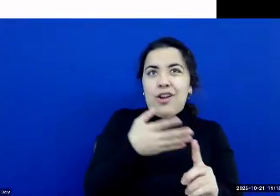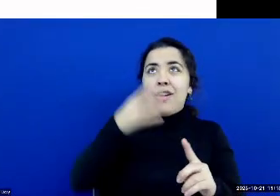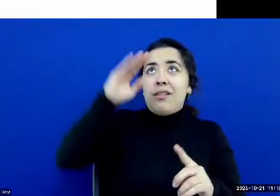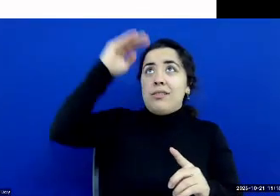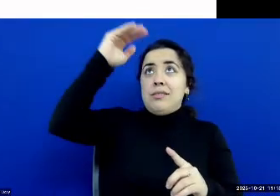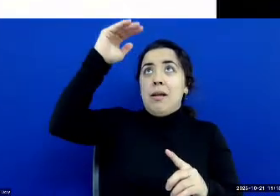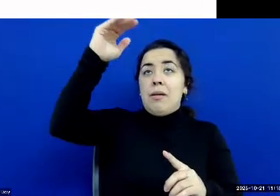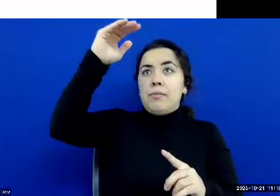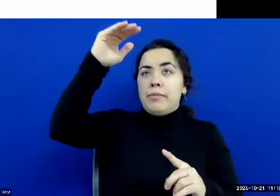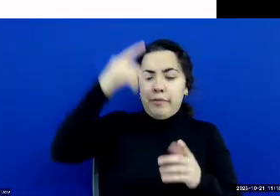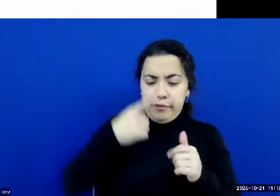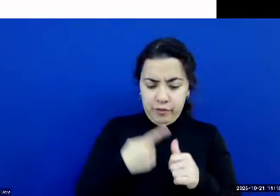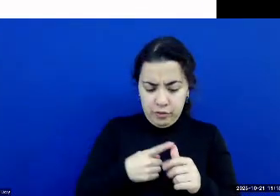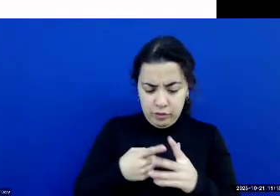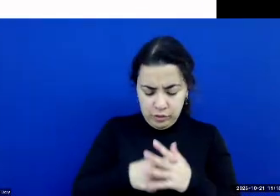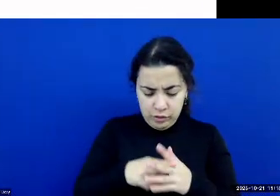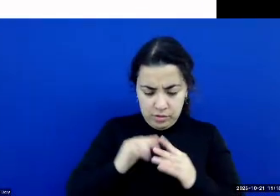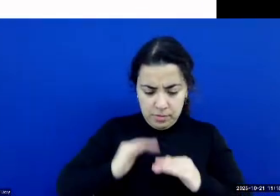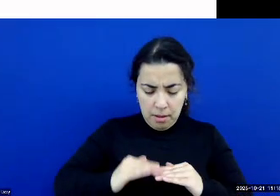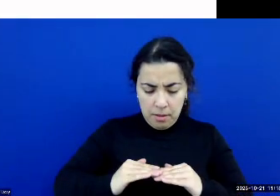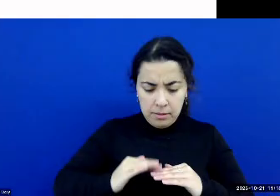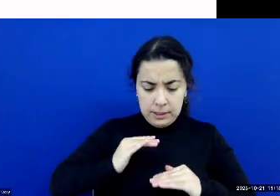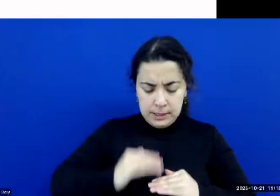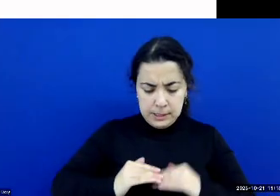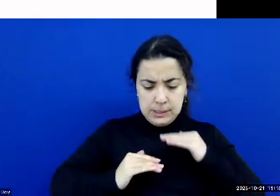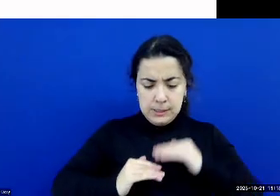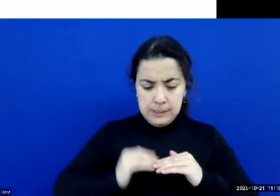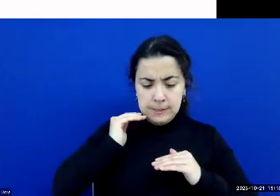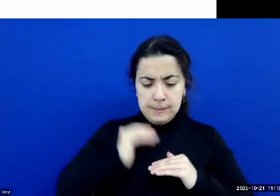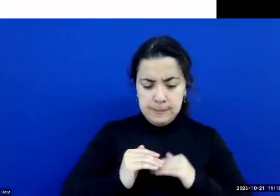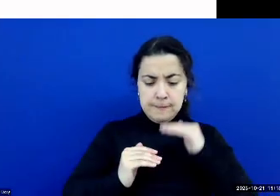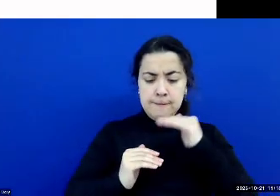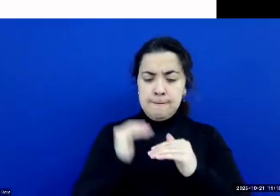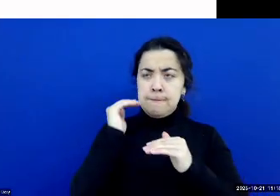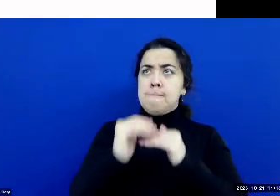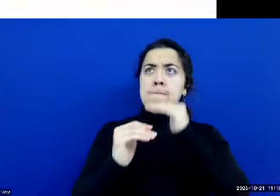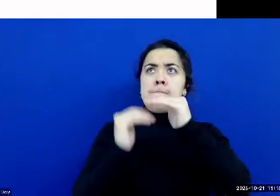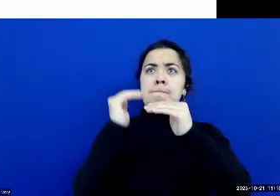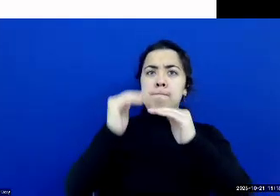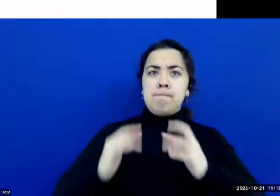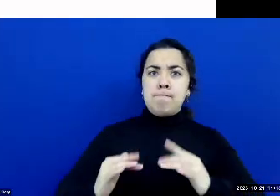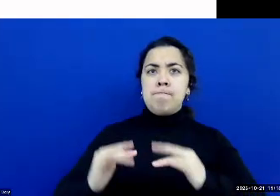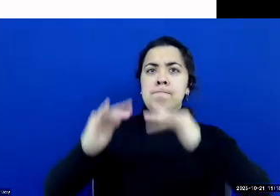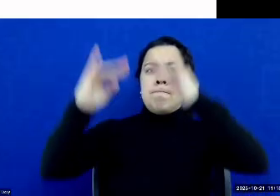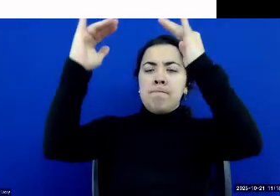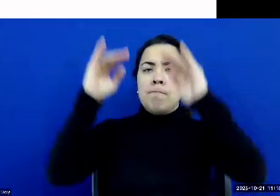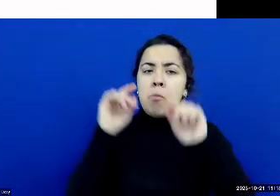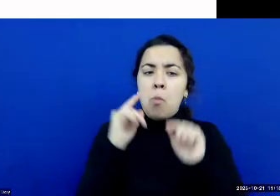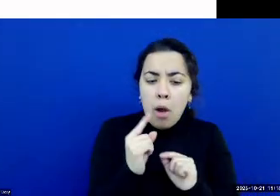Kathleen DeForest: Introduce and practice one aspect of accessibility at a time. Break it down.